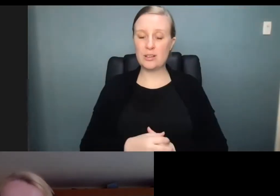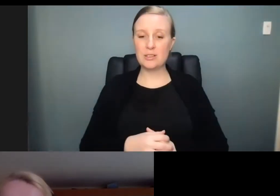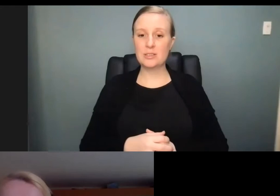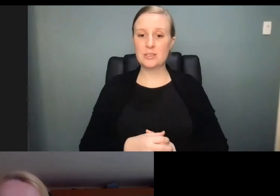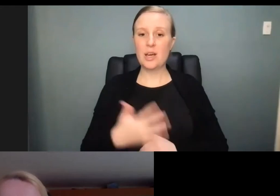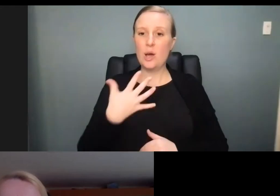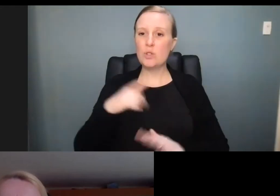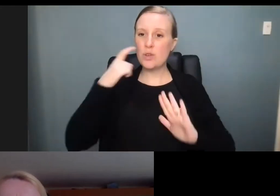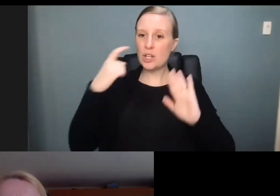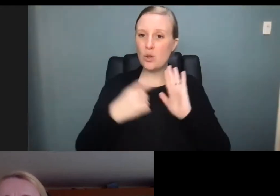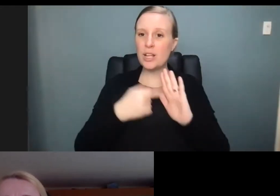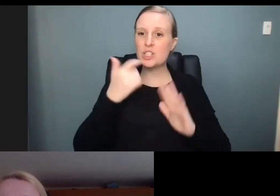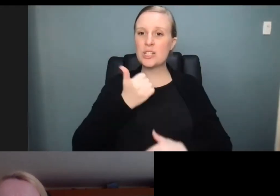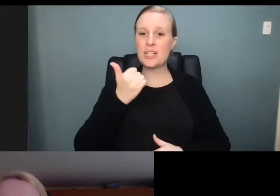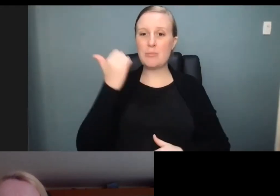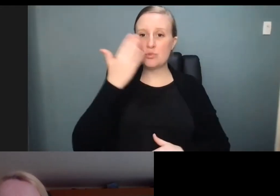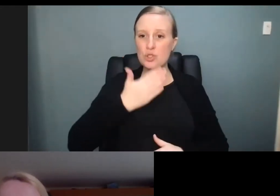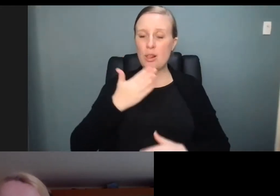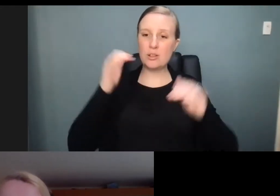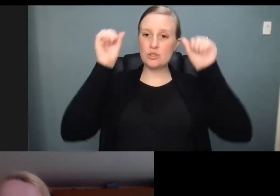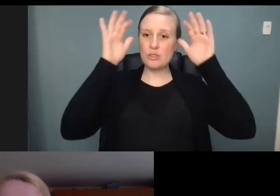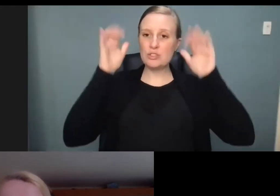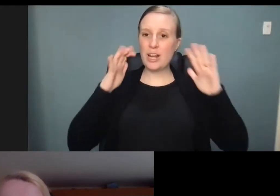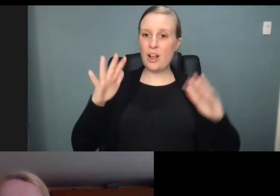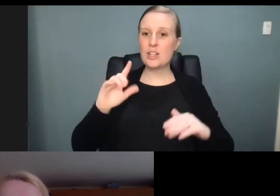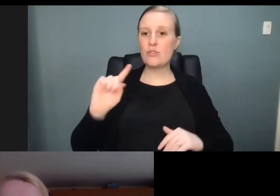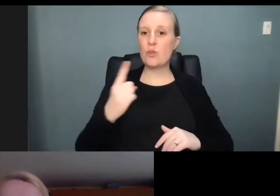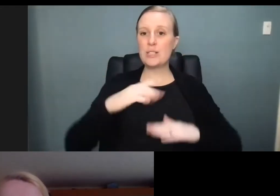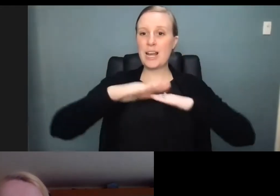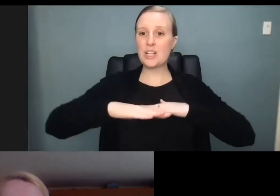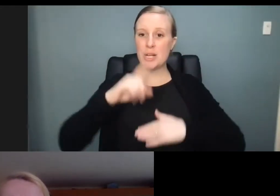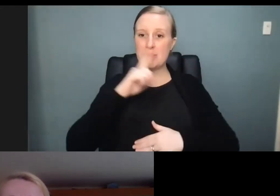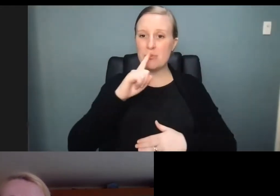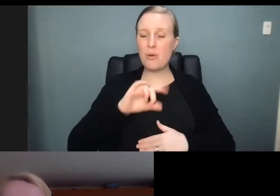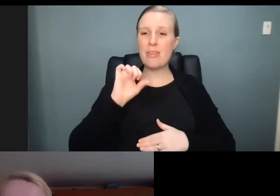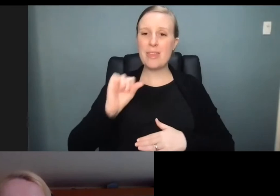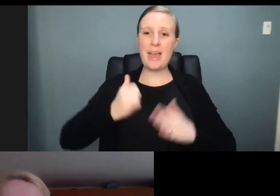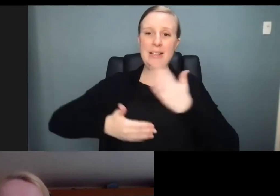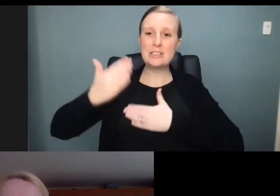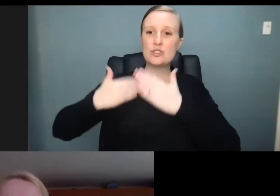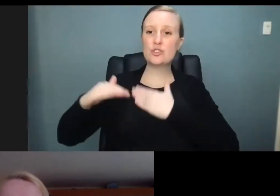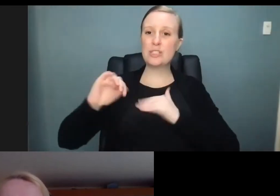Nations People across the country, from where we're meeting. So welcome to the launch of the